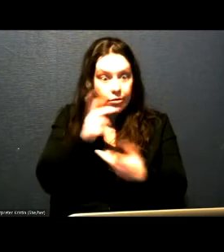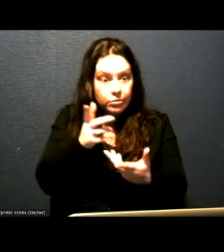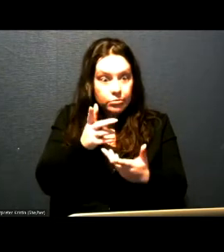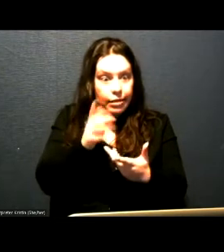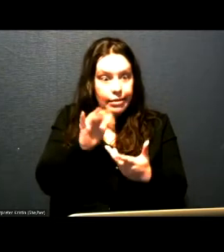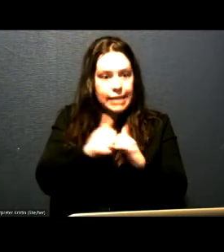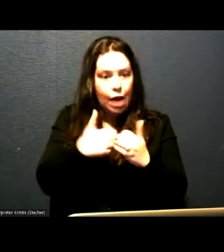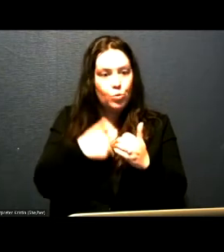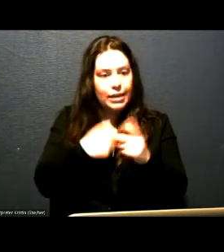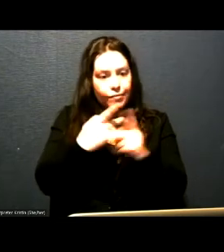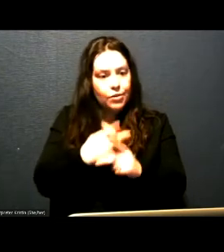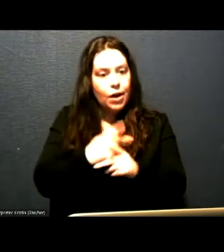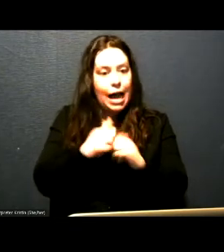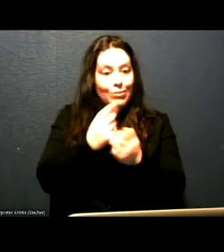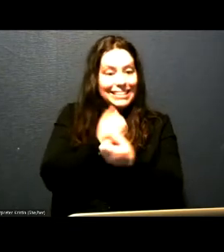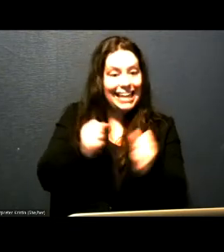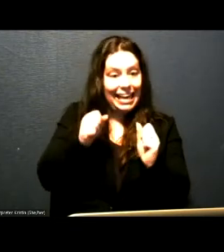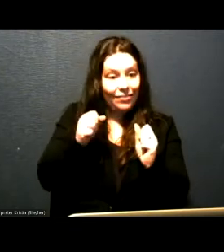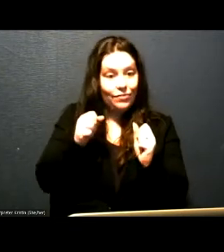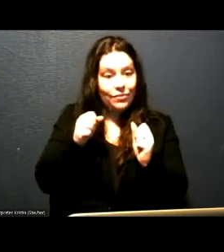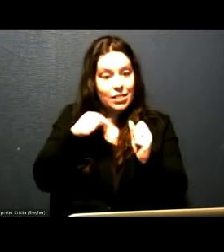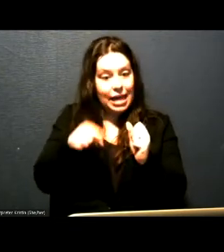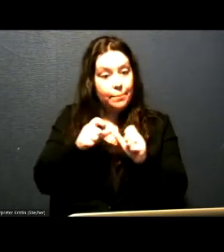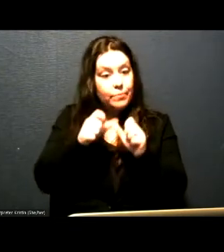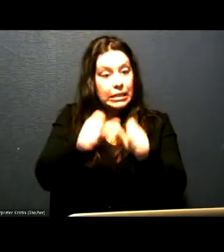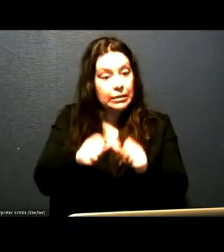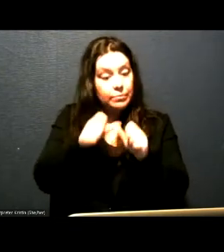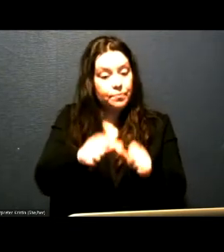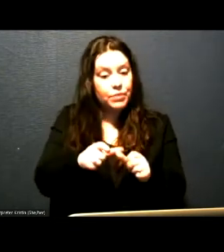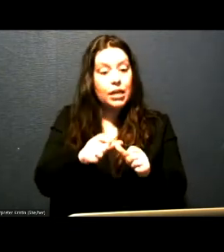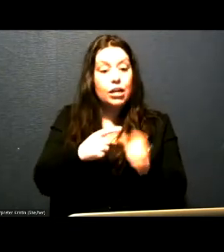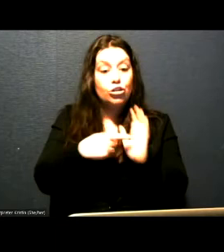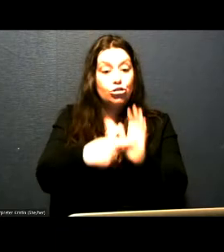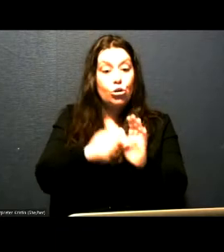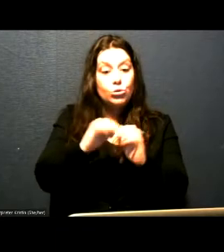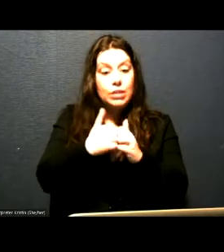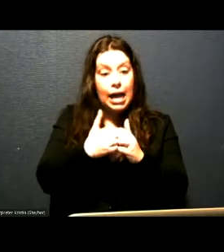and where they might be at risk. It shows how sites are connected and who should be working together